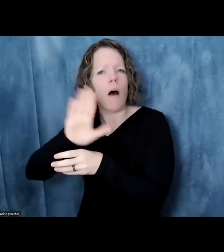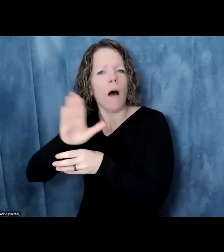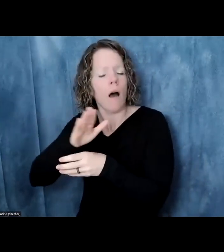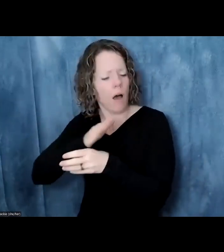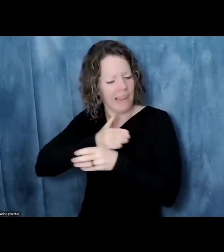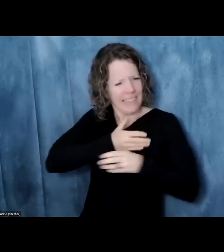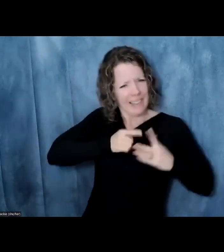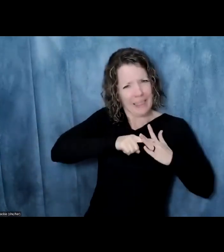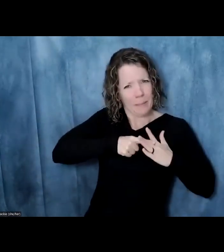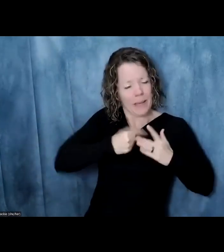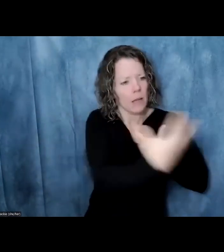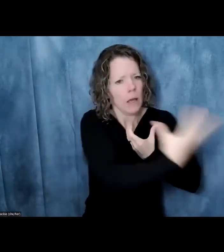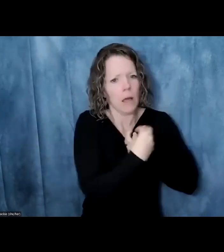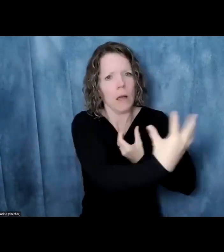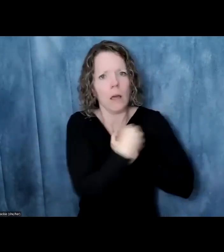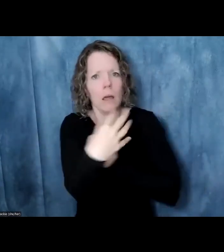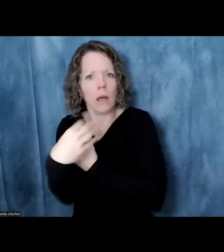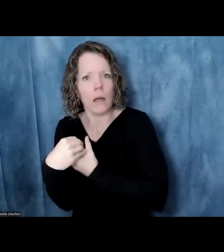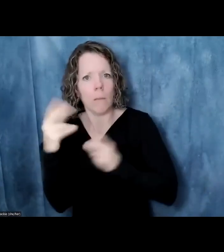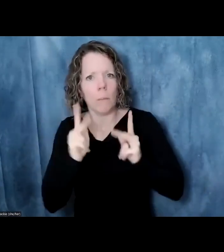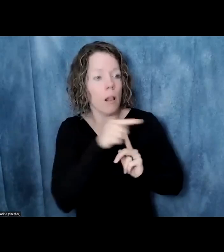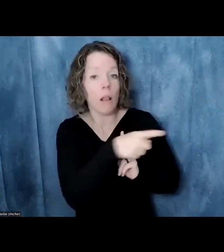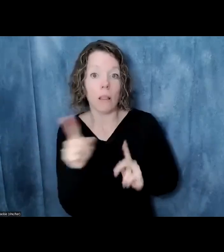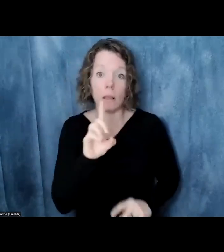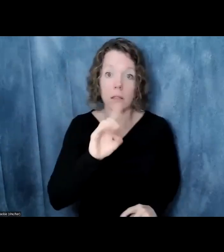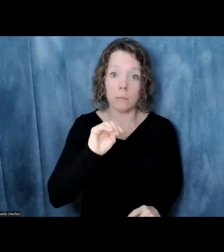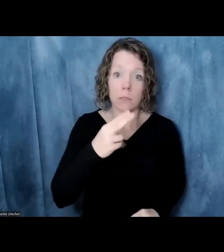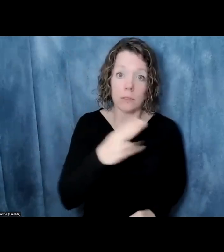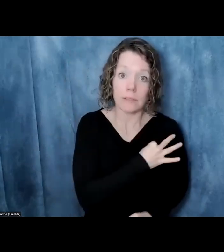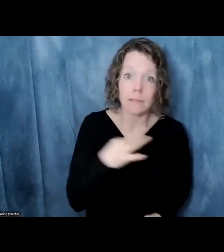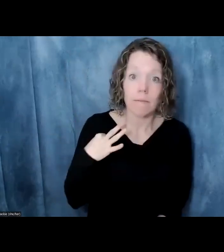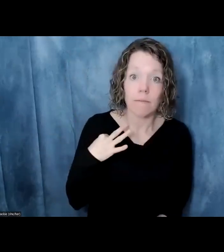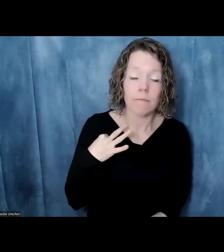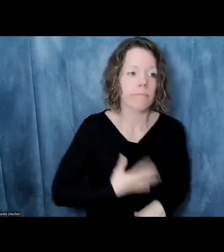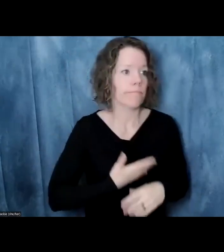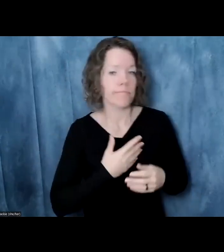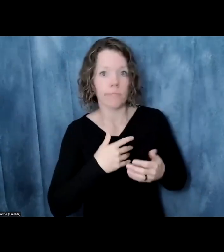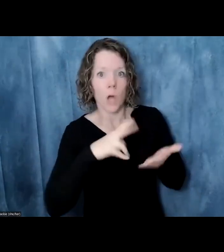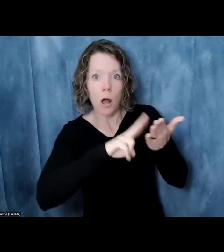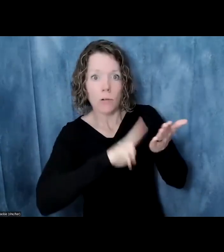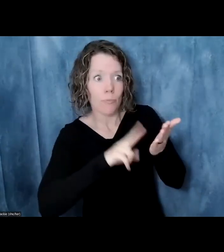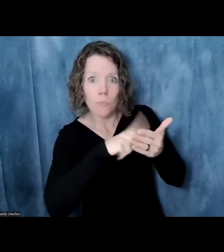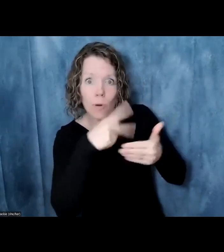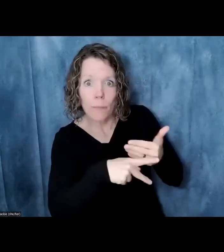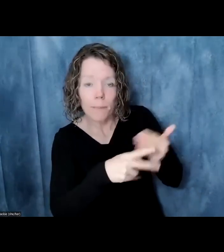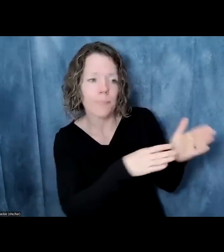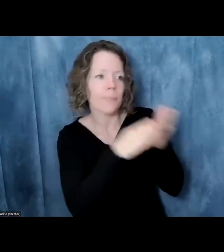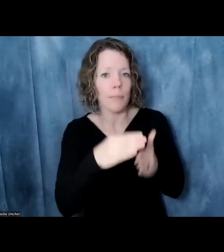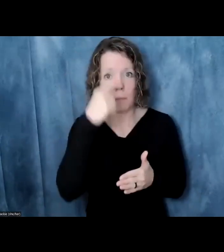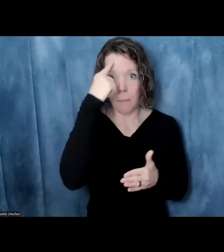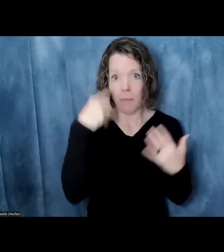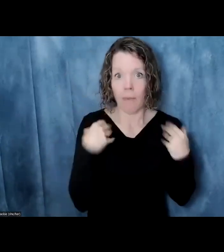including DMH staff, its operated and contracted programs, mental health service providers,